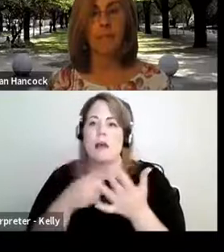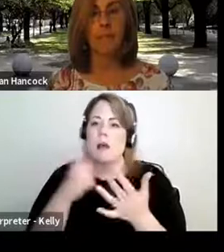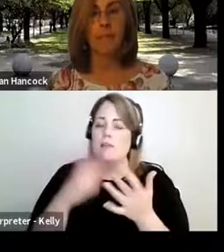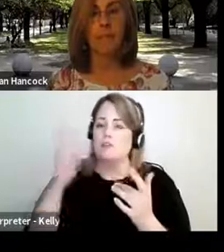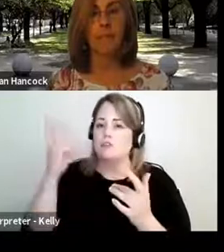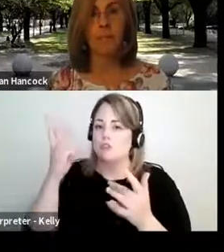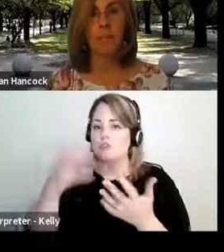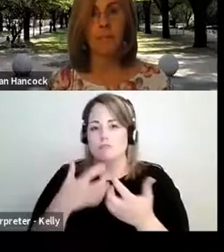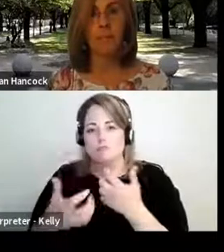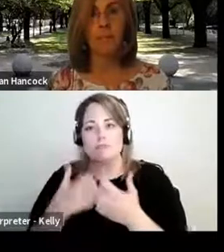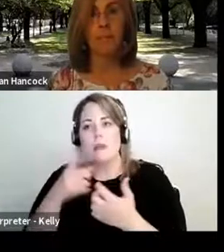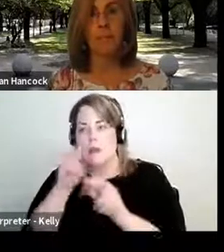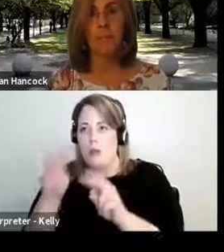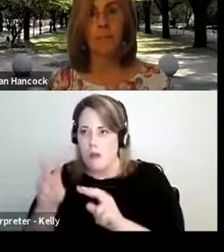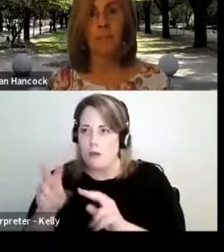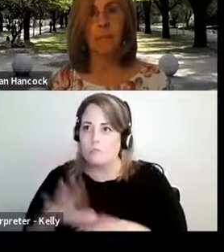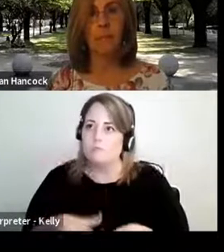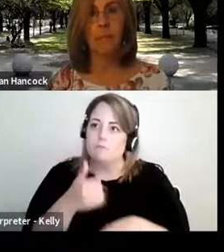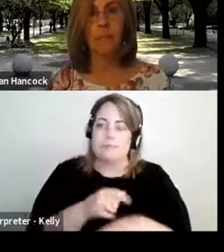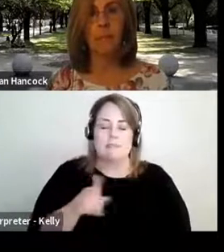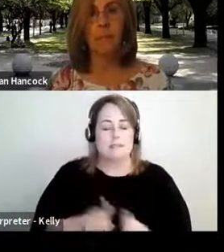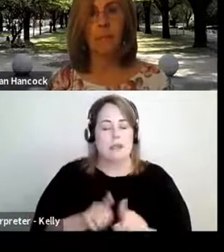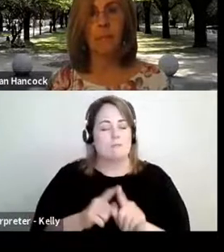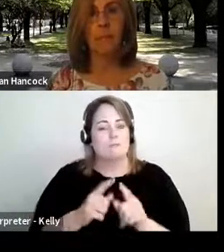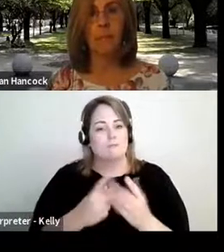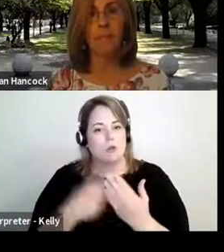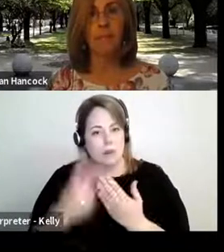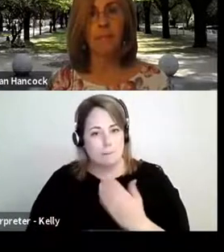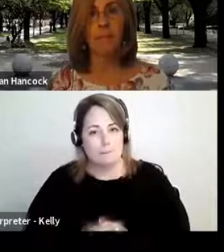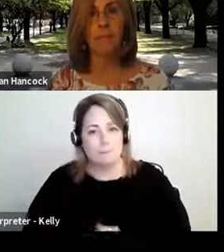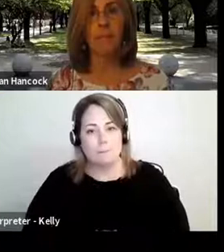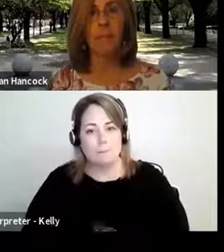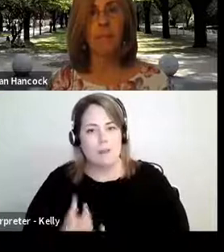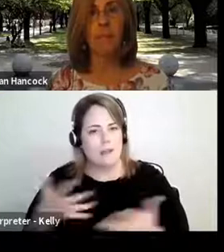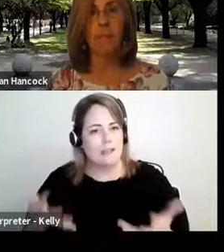I encourage everyone to visit that site because it's got a lot of very good information, as well